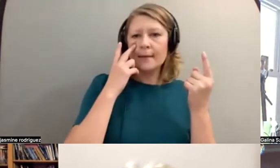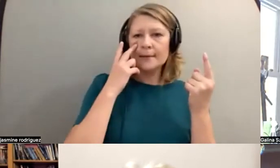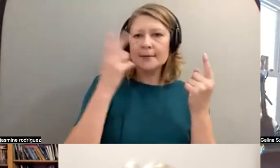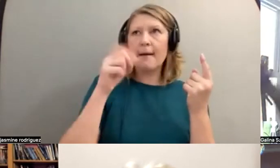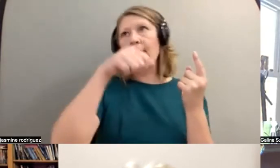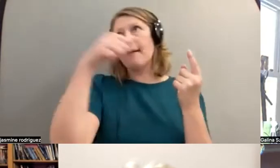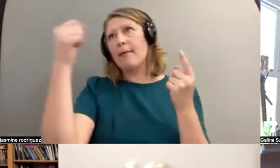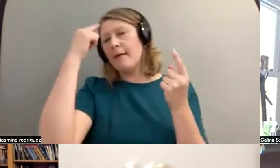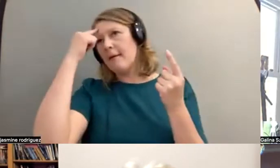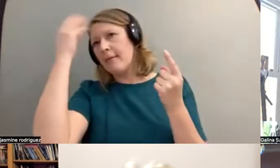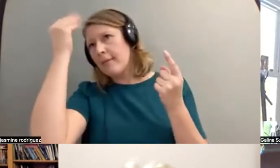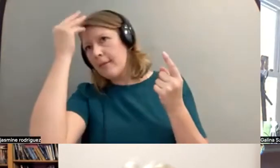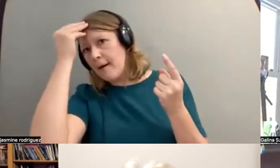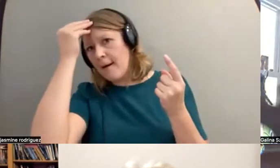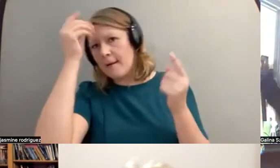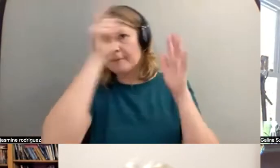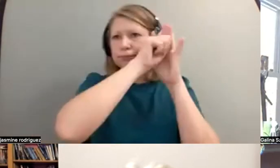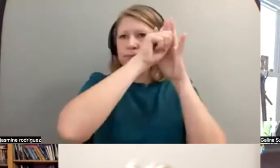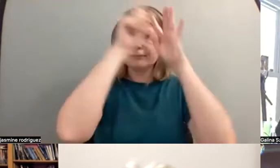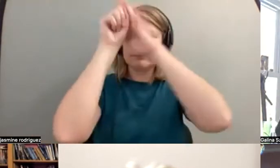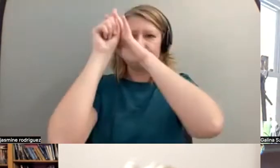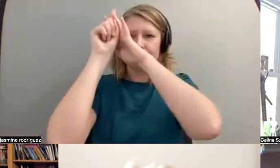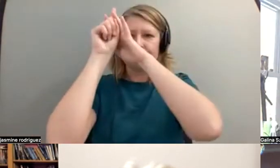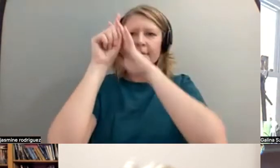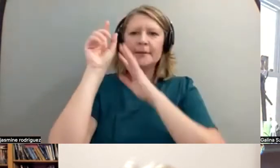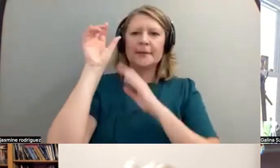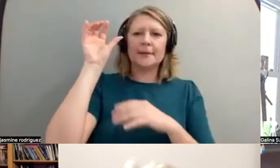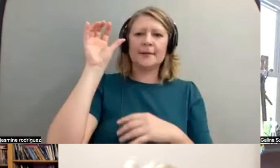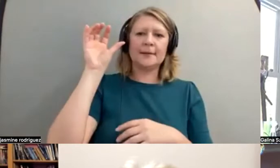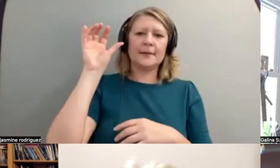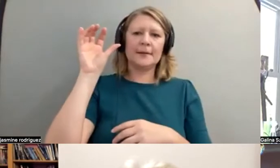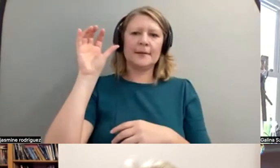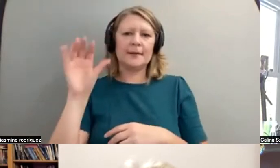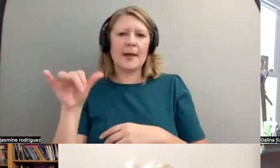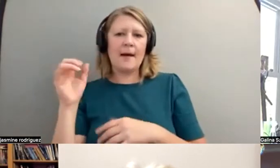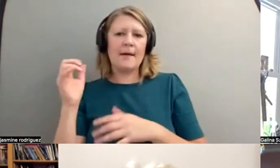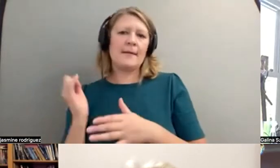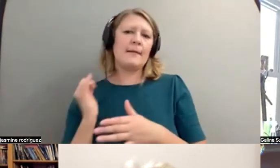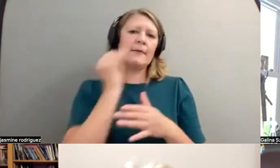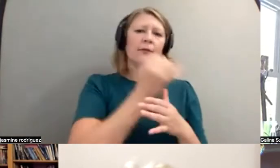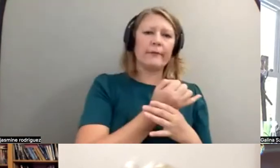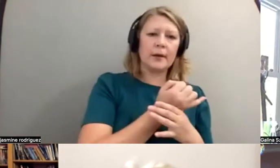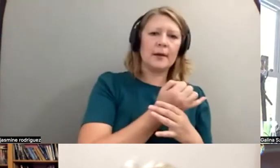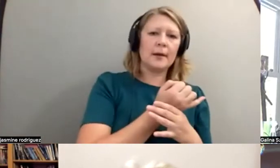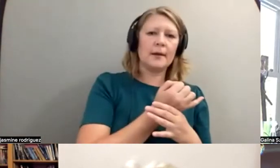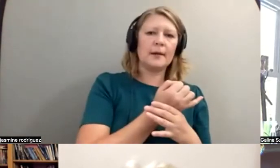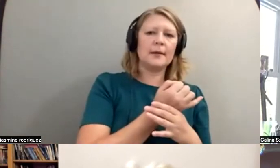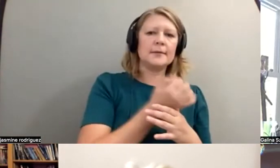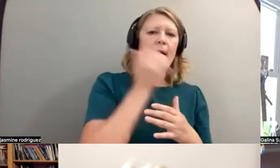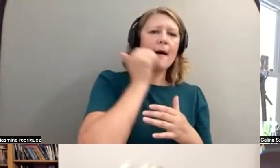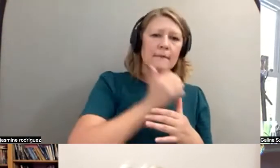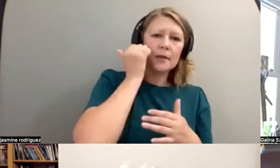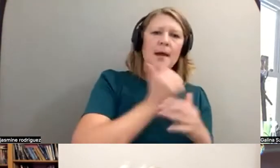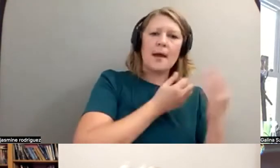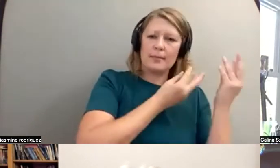it's like intervention to your regular thoughts. And I think that's what helped me to move from